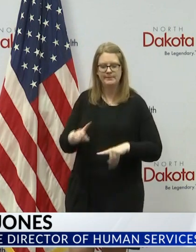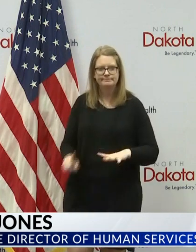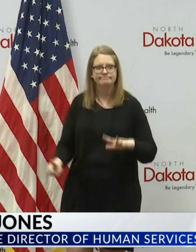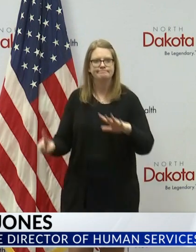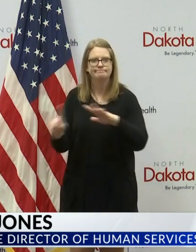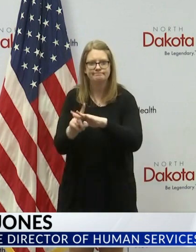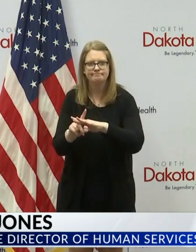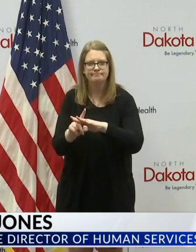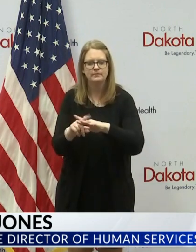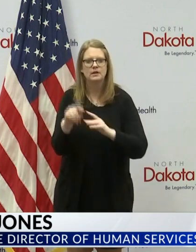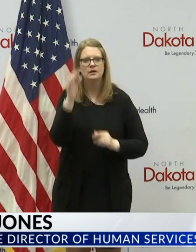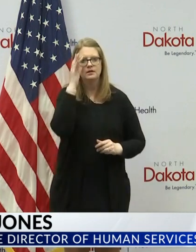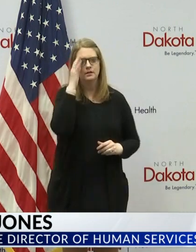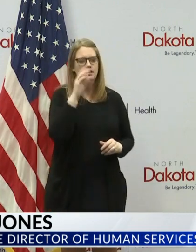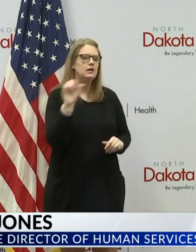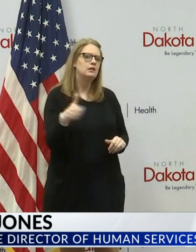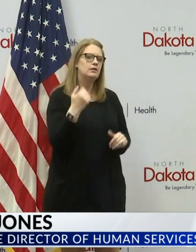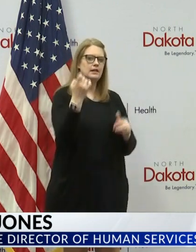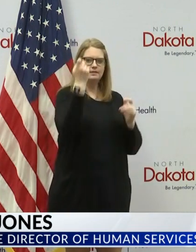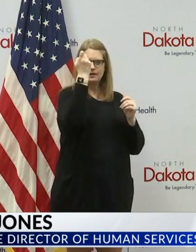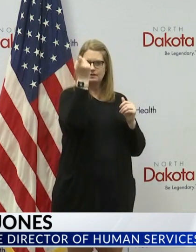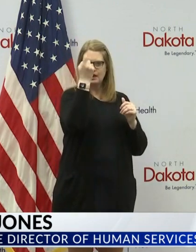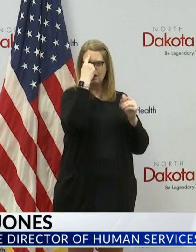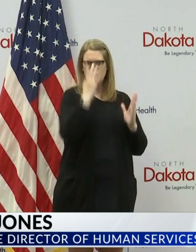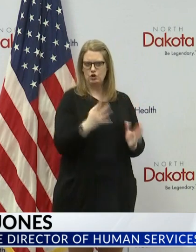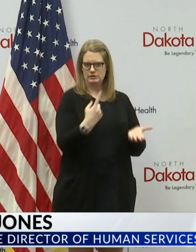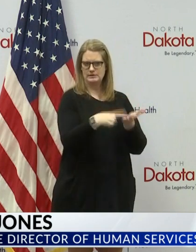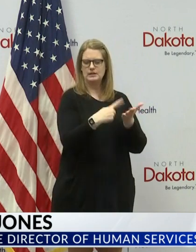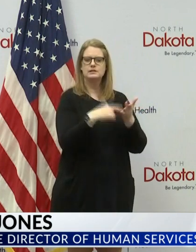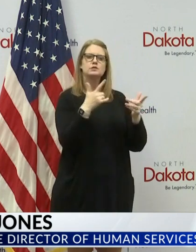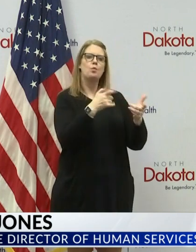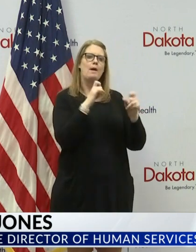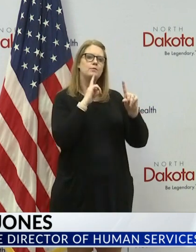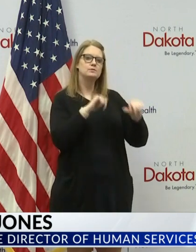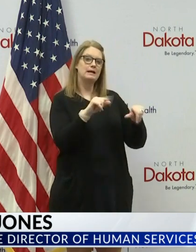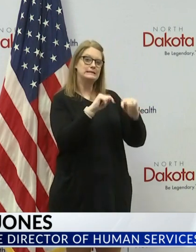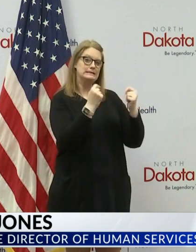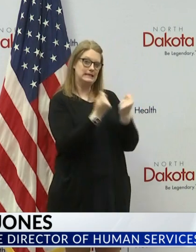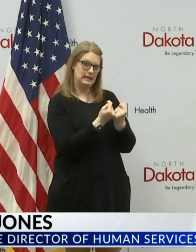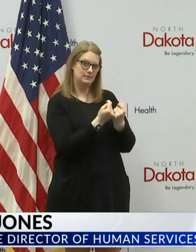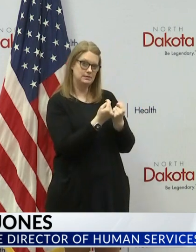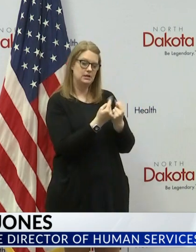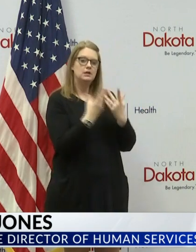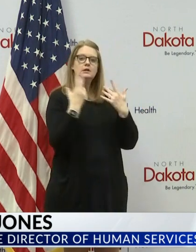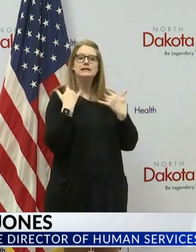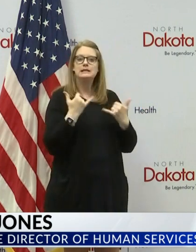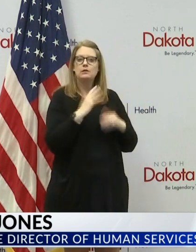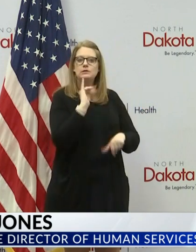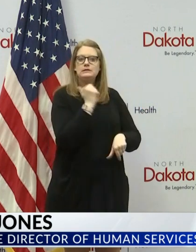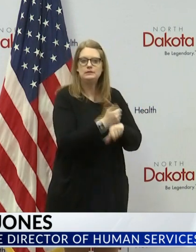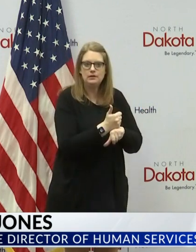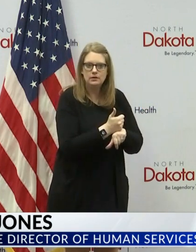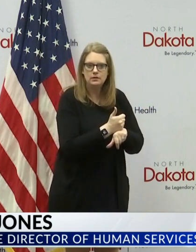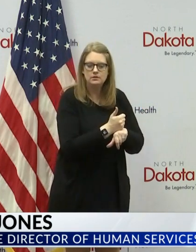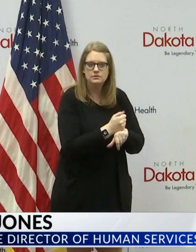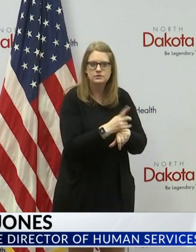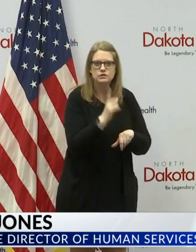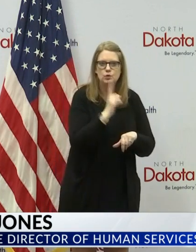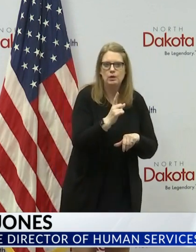THAT IS THE ROLES THAT THE DOCTORS HAVE IN RELATED TO WORKING WITH THE COMMUNITY, WORKING WITH THE ASSETS AND RESOURCES IN DEVELOPING A PARTNERSHIP AND MAKING DECISIONS VERY QUICKLY WHEN CASES COME UP. THE OTHER THING THAT THE